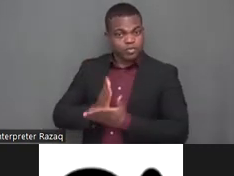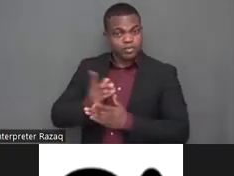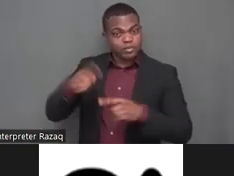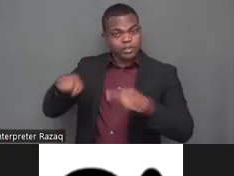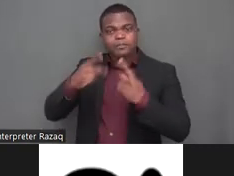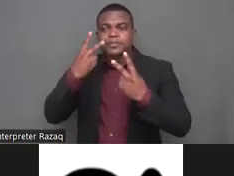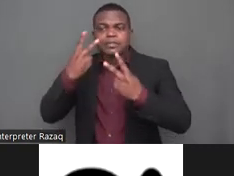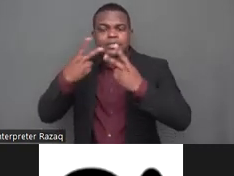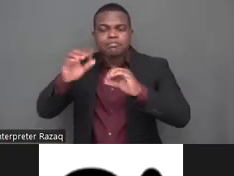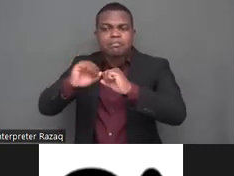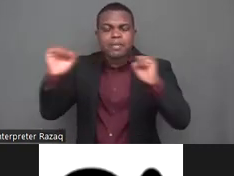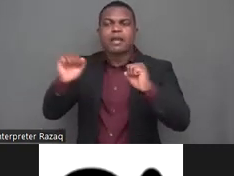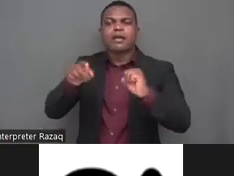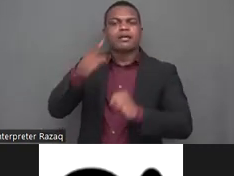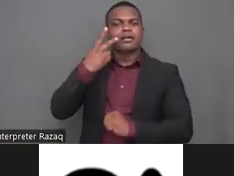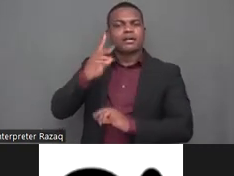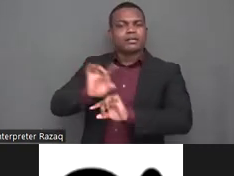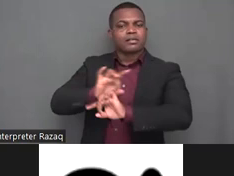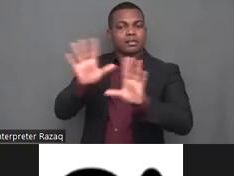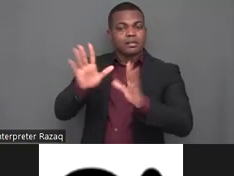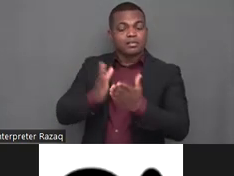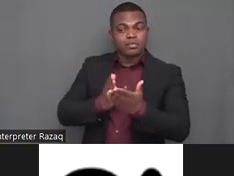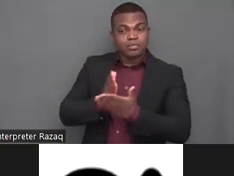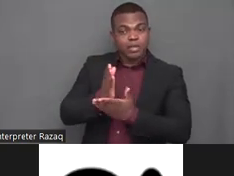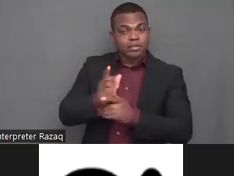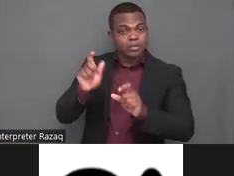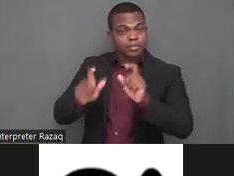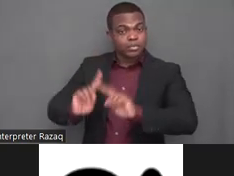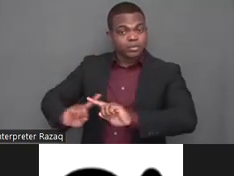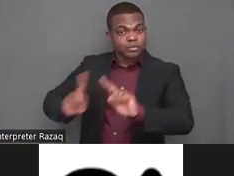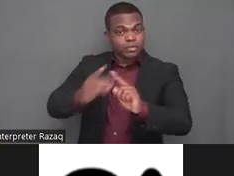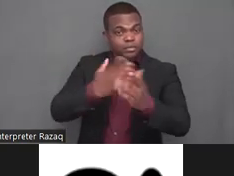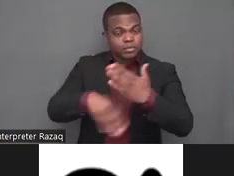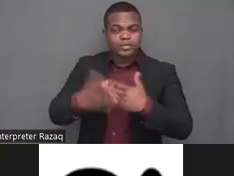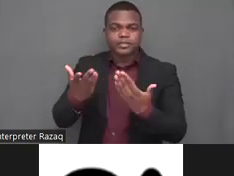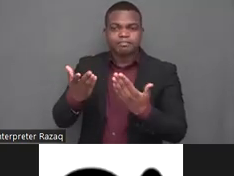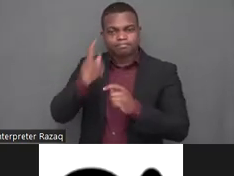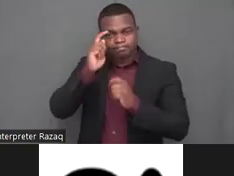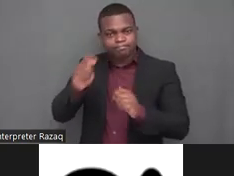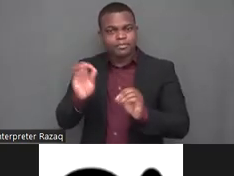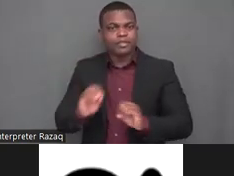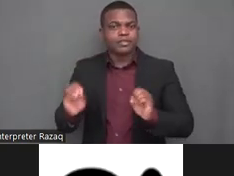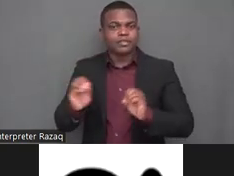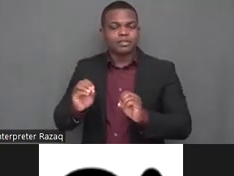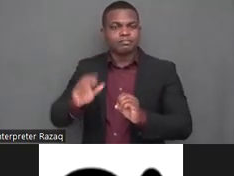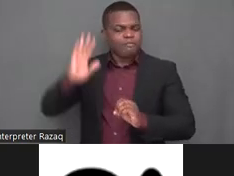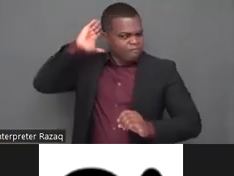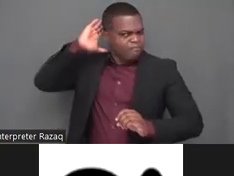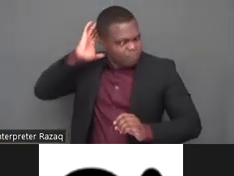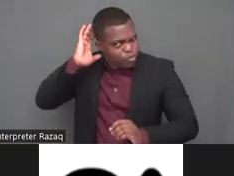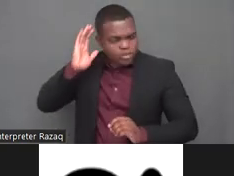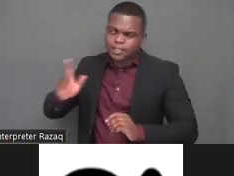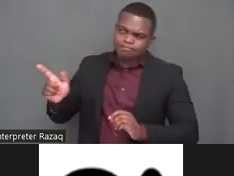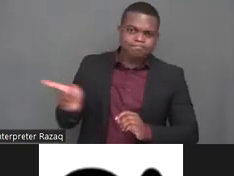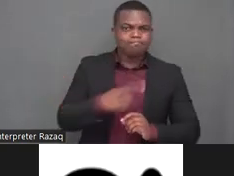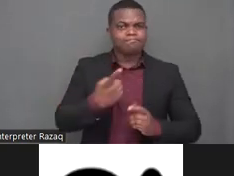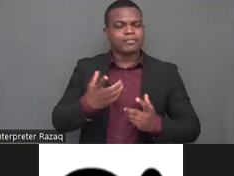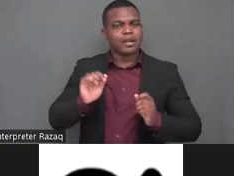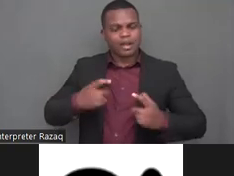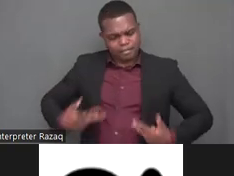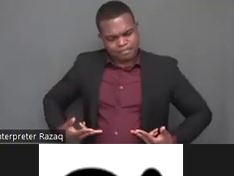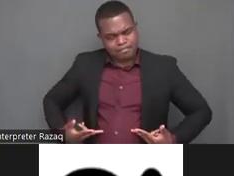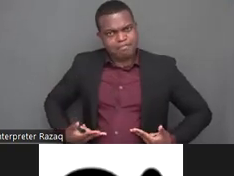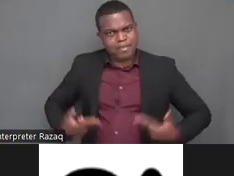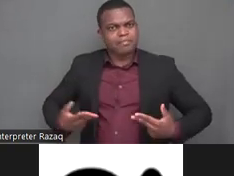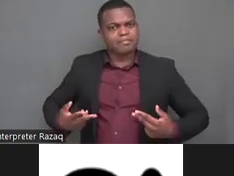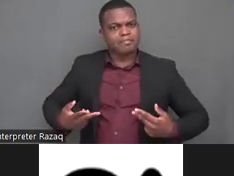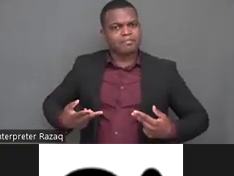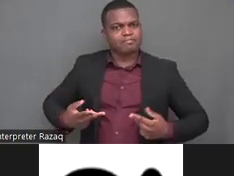to be free from uh heart sterilization as well as uh force contraceptions for uh women and girls uh